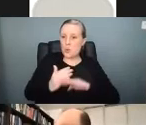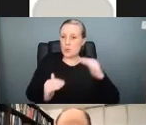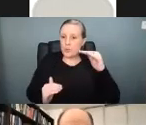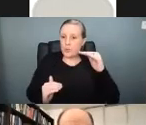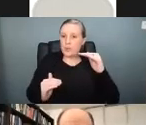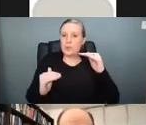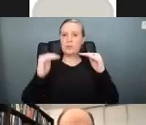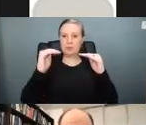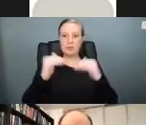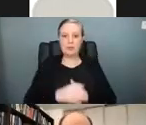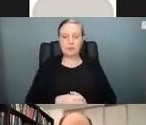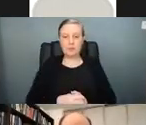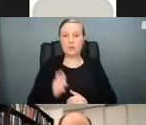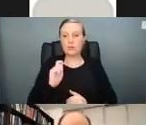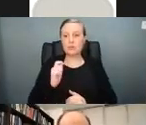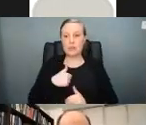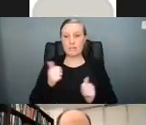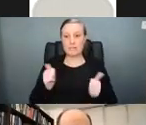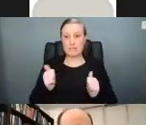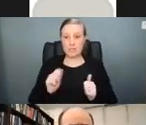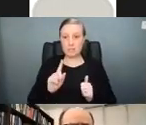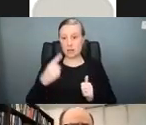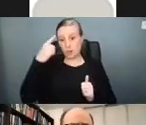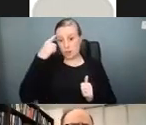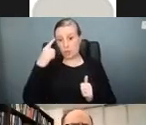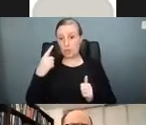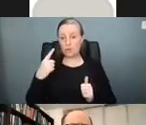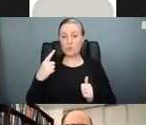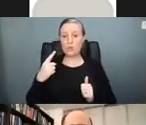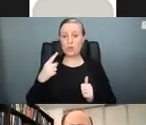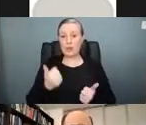I'm going to finish soon, but I thought we'd, I'd give you a quick look at some of the work